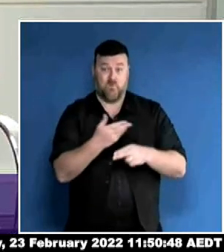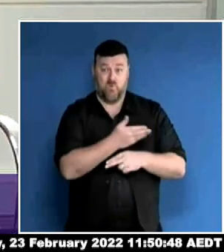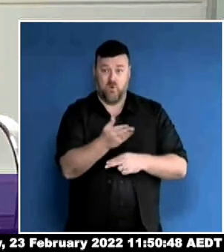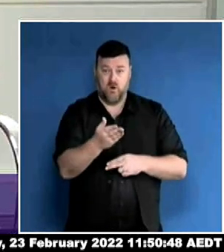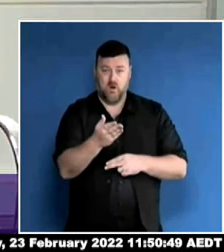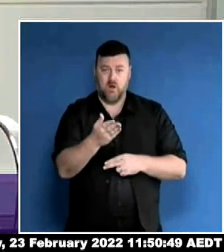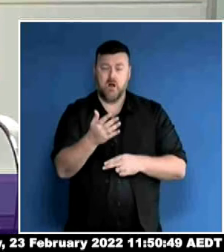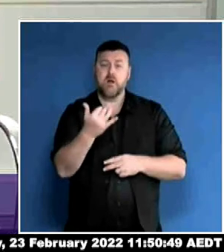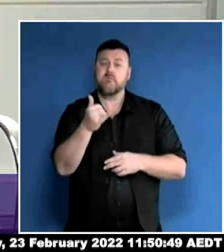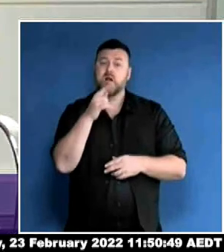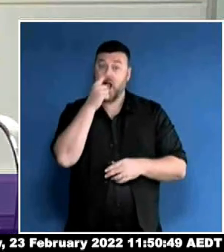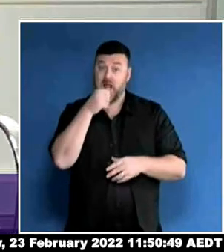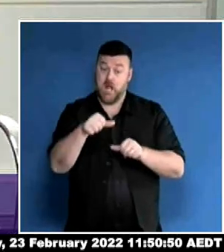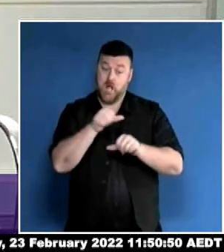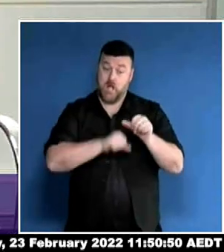MS McMAHON: Certainly. Yes.